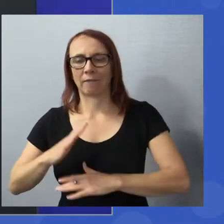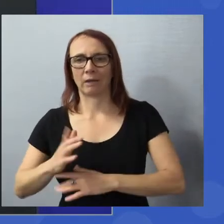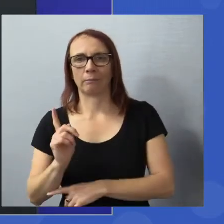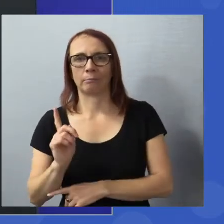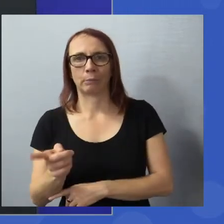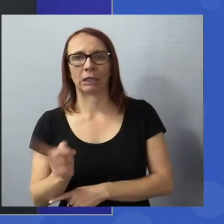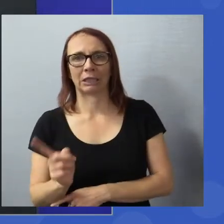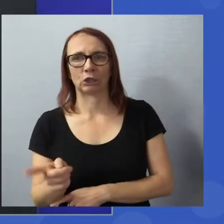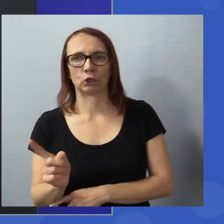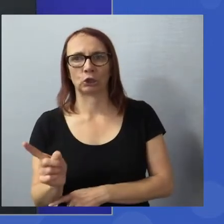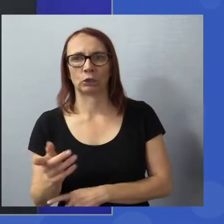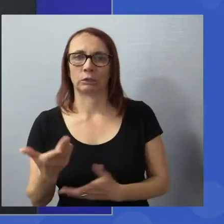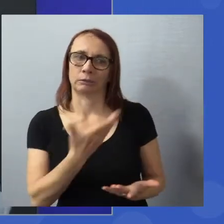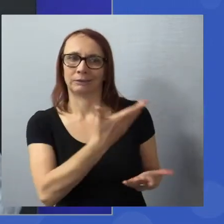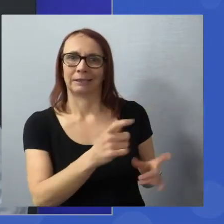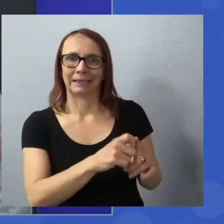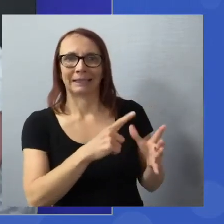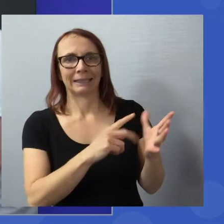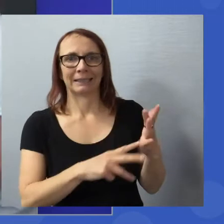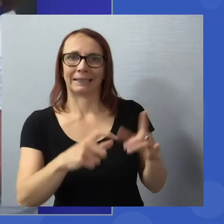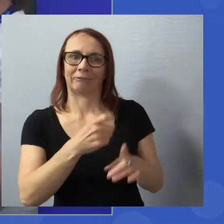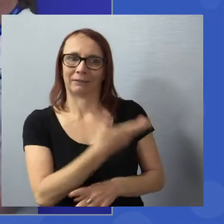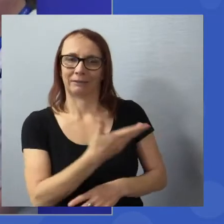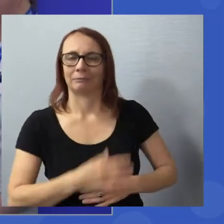just going to push on to David thank you